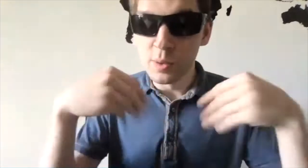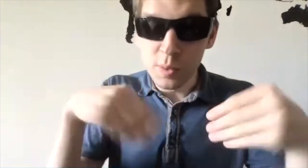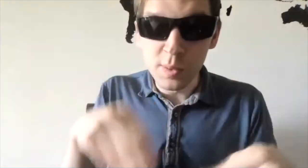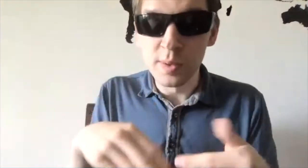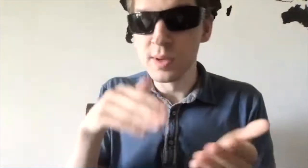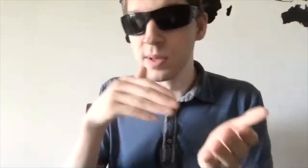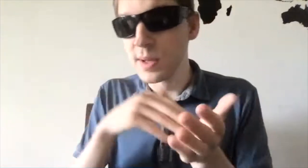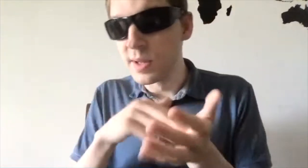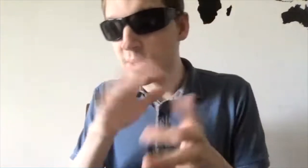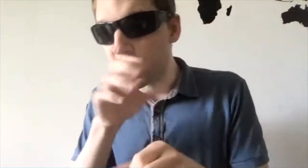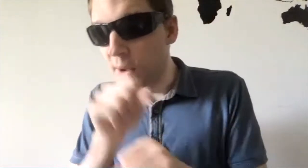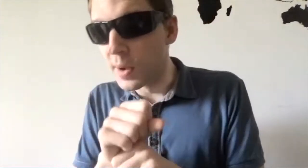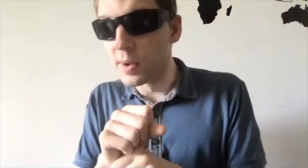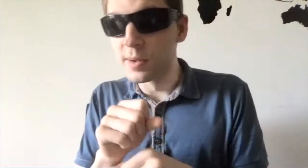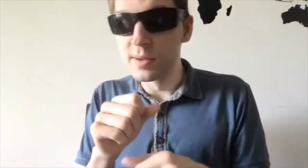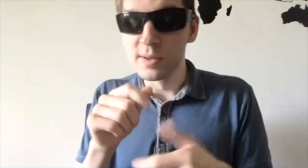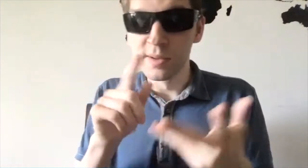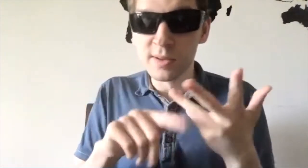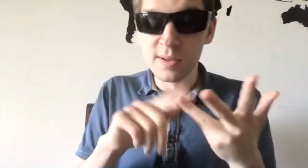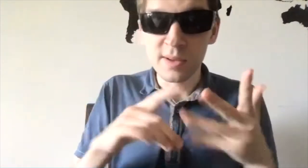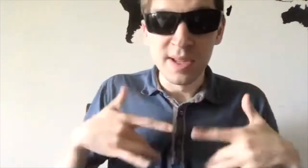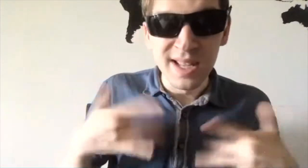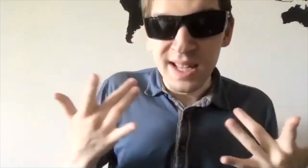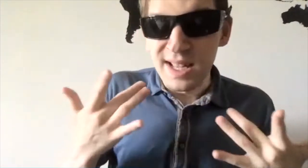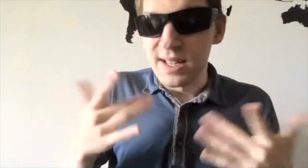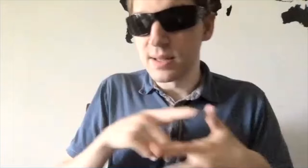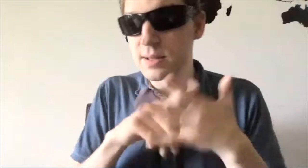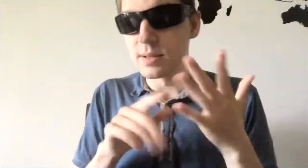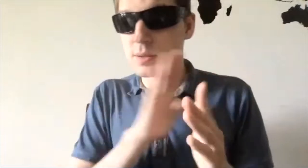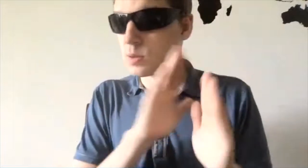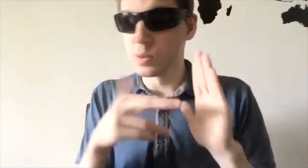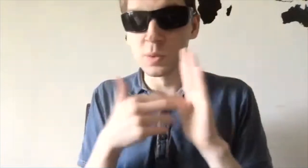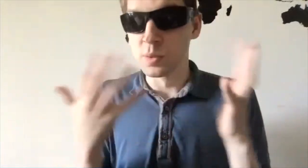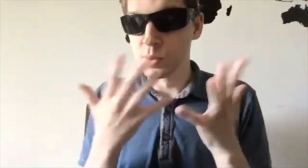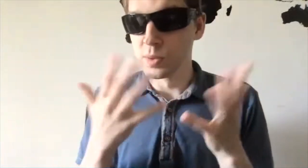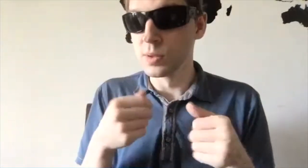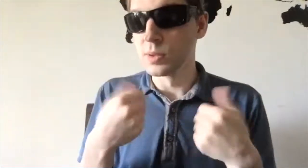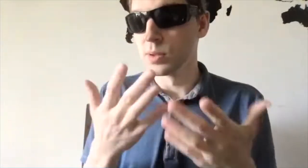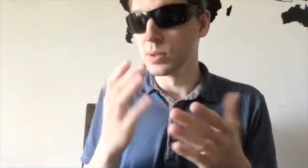taking you to an appointment, helping you make an appointment if you need it.